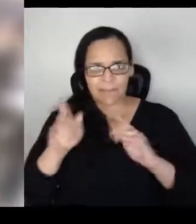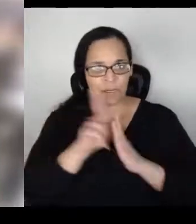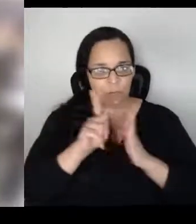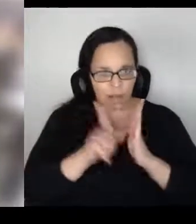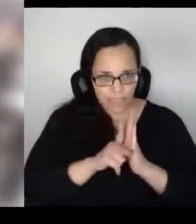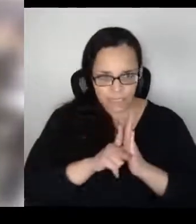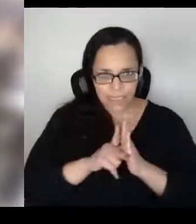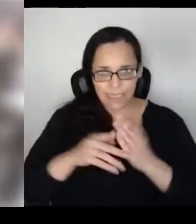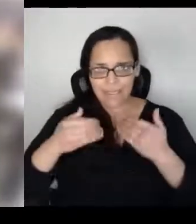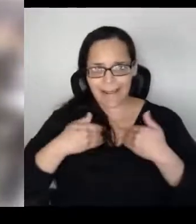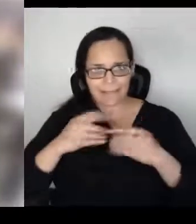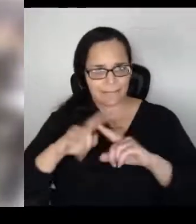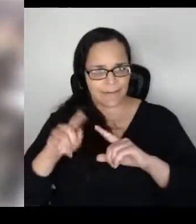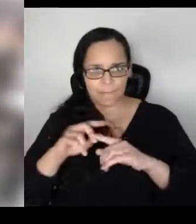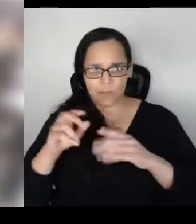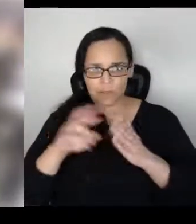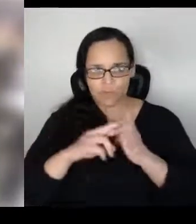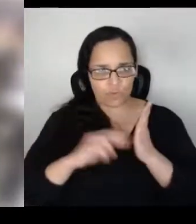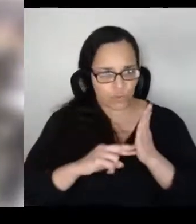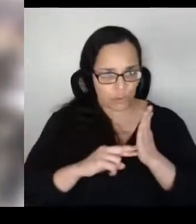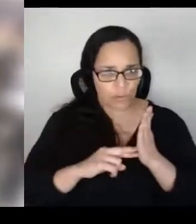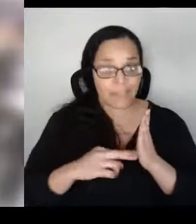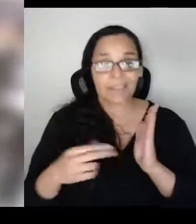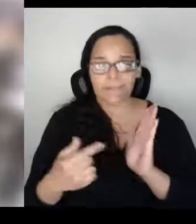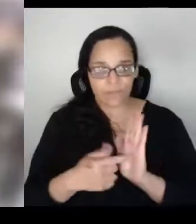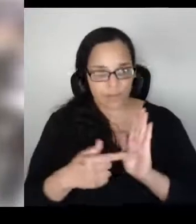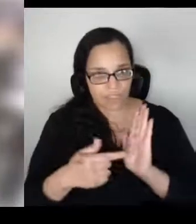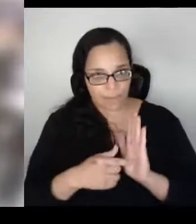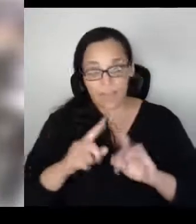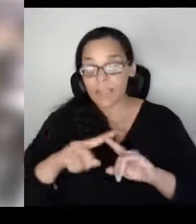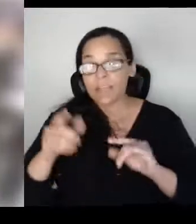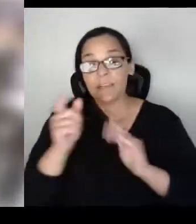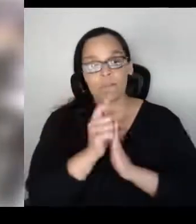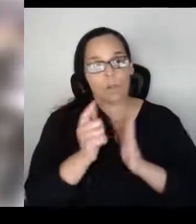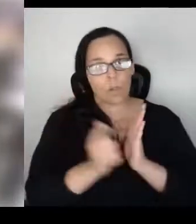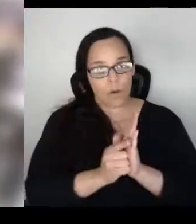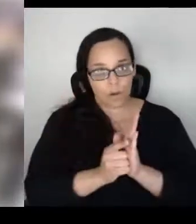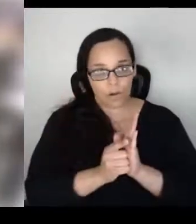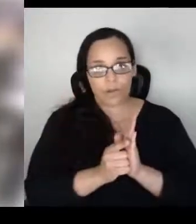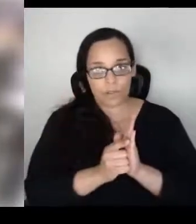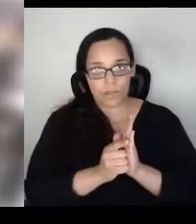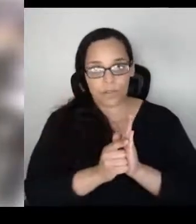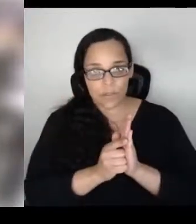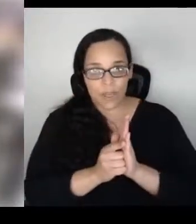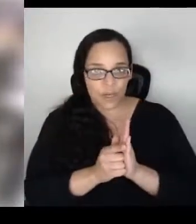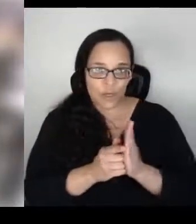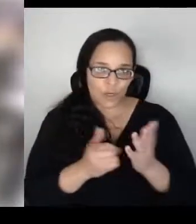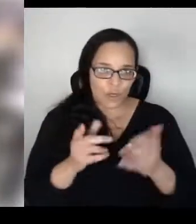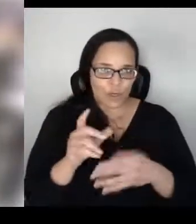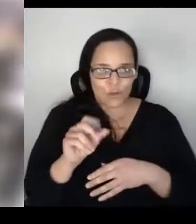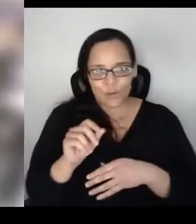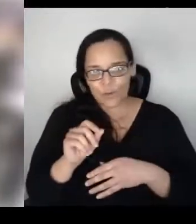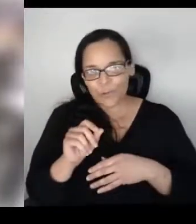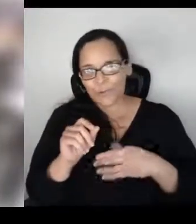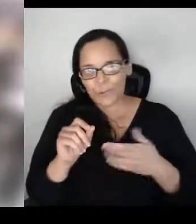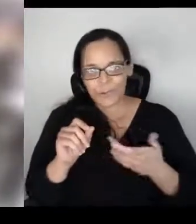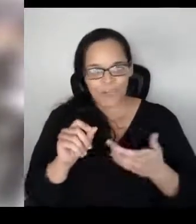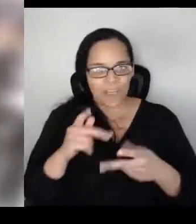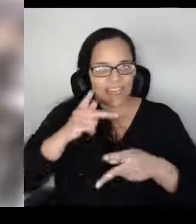like different laws that they bring into to kind of keep black immigrants down or controlled.